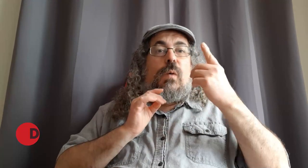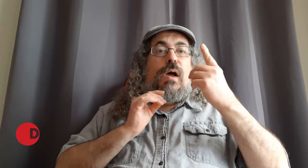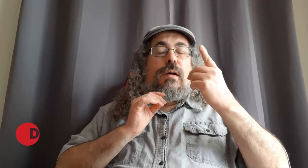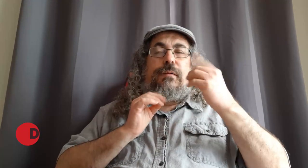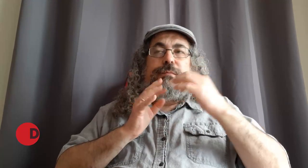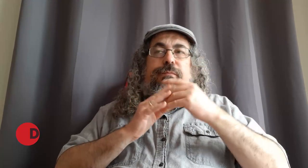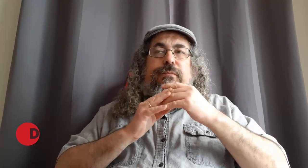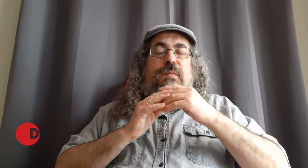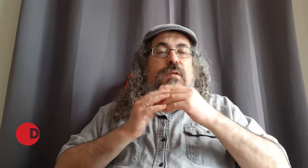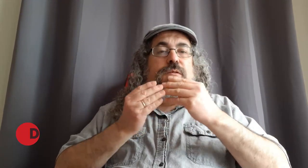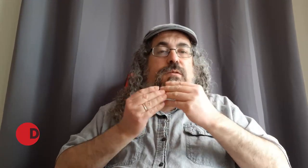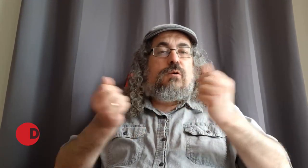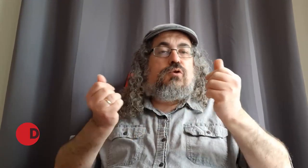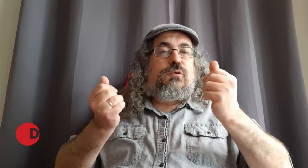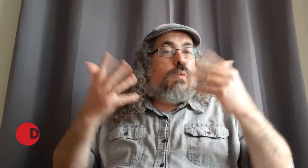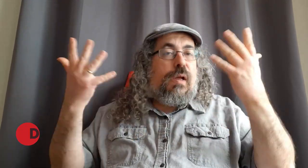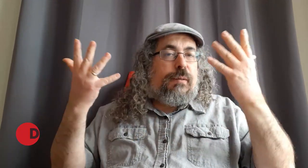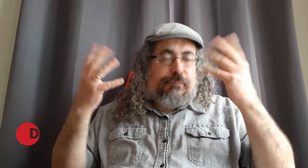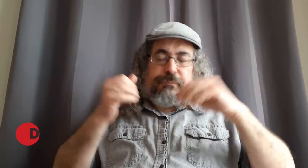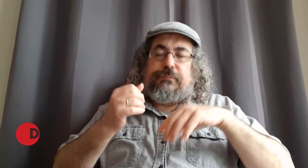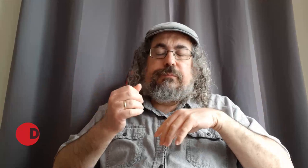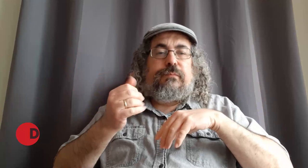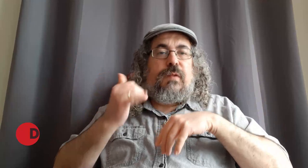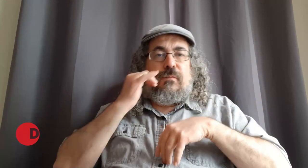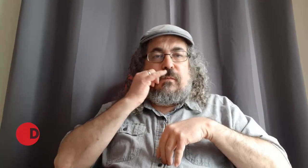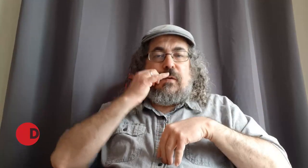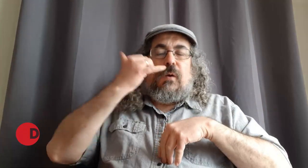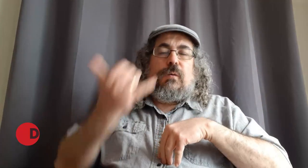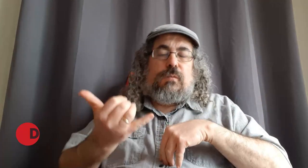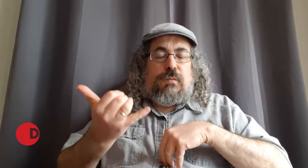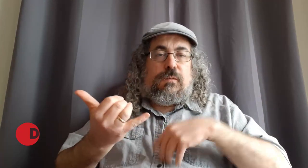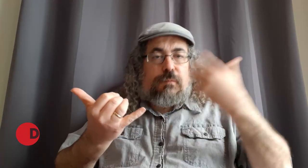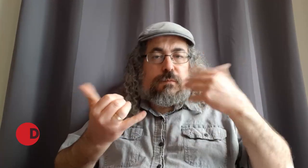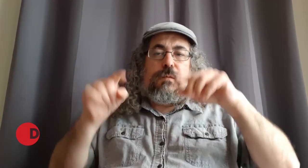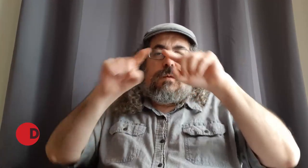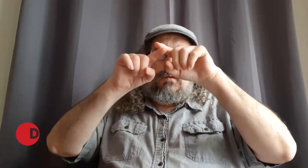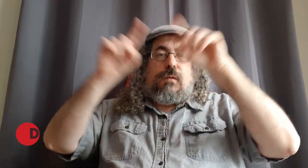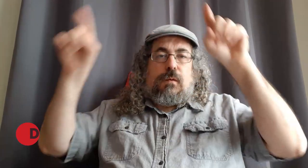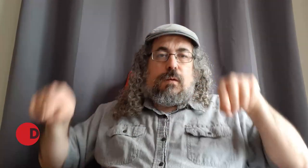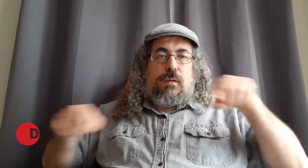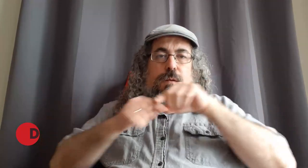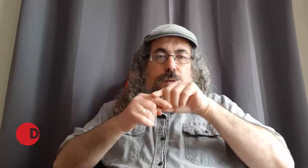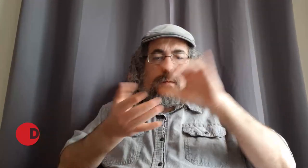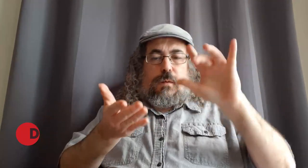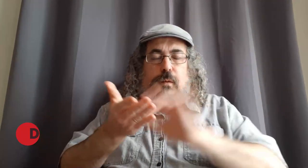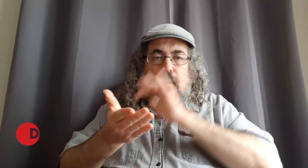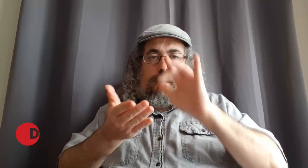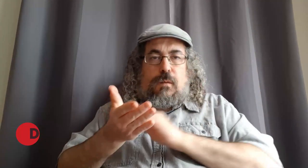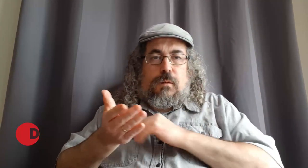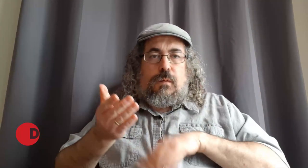One solution is your mobile or tablet: